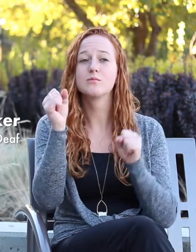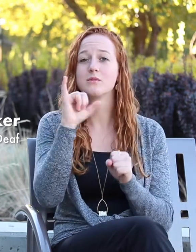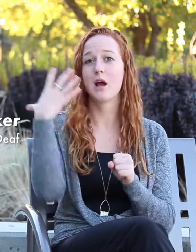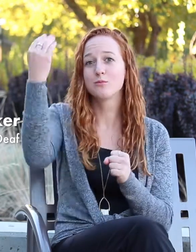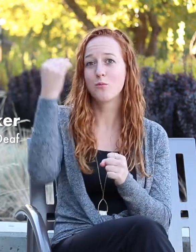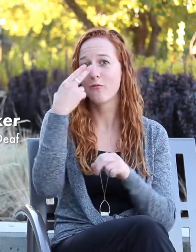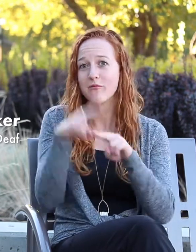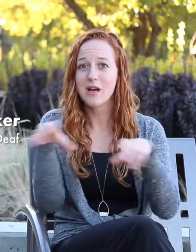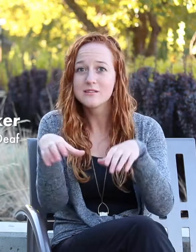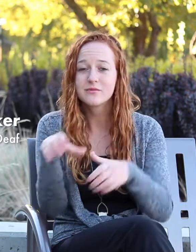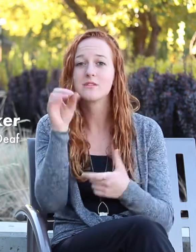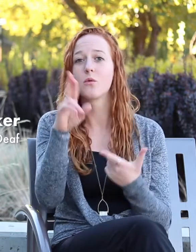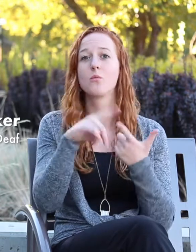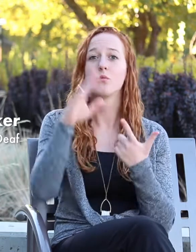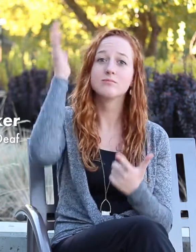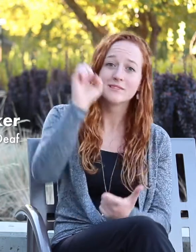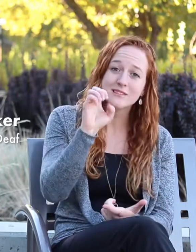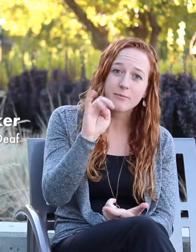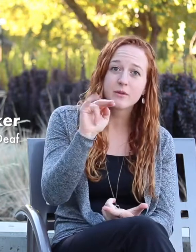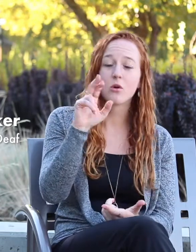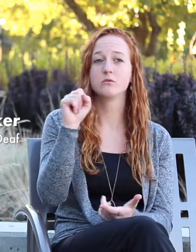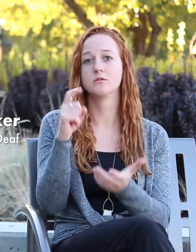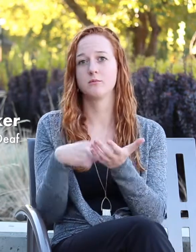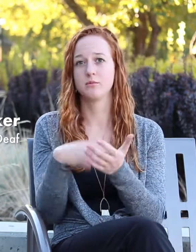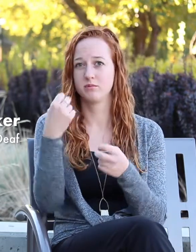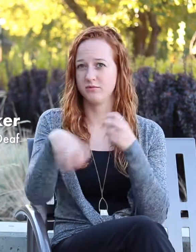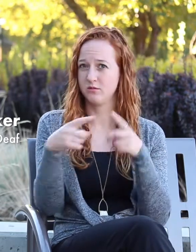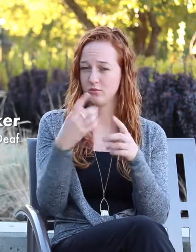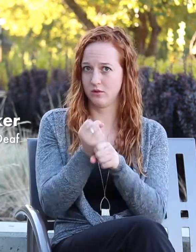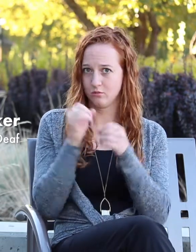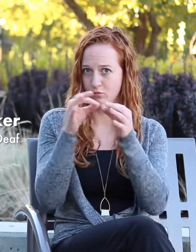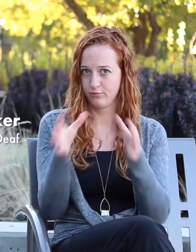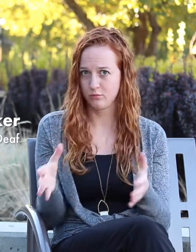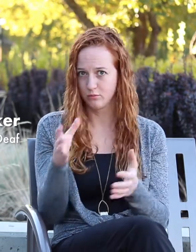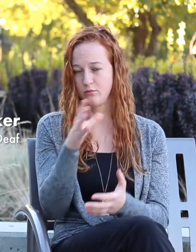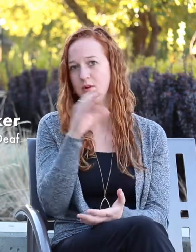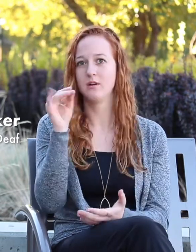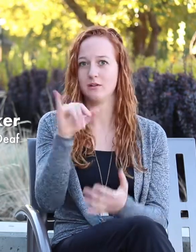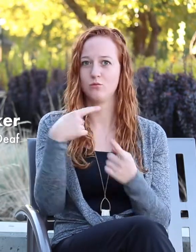activities, seminars, sometimes it can be really tough to get an interpreter. So then I miss those opportunities to connect